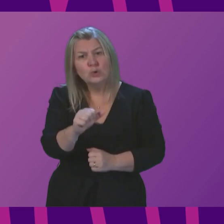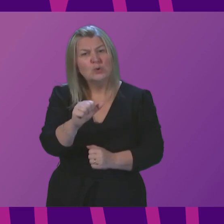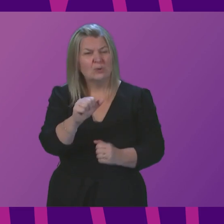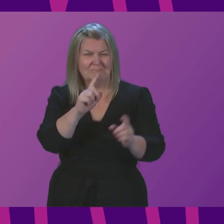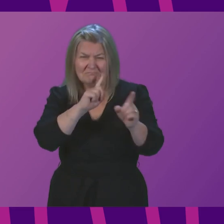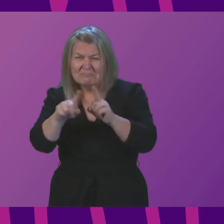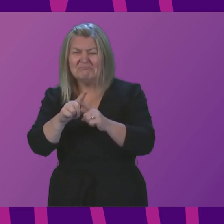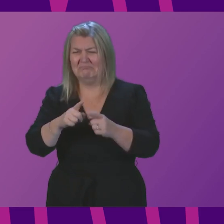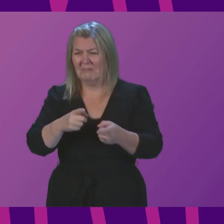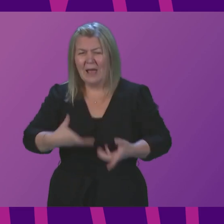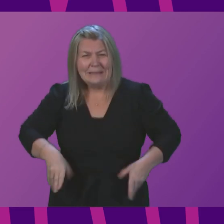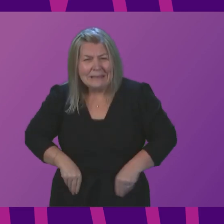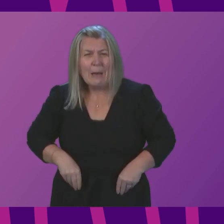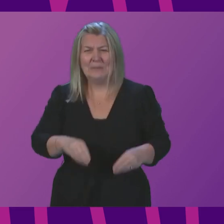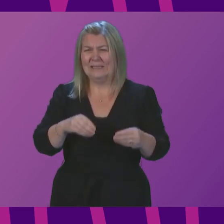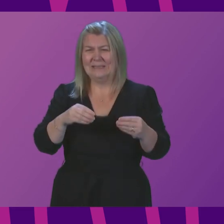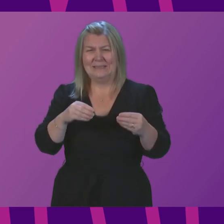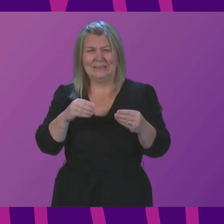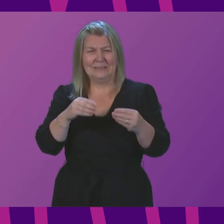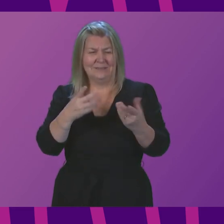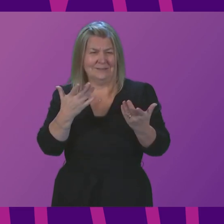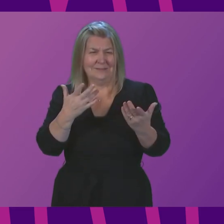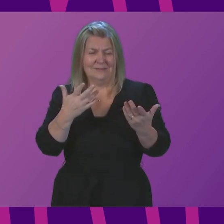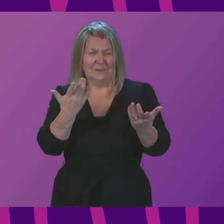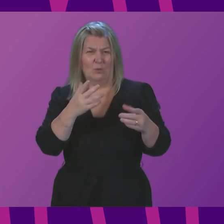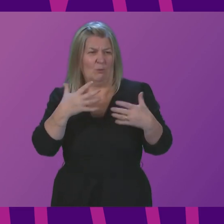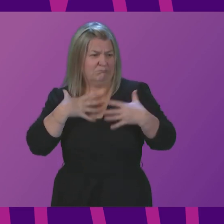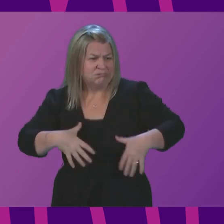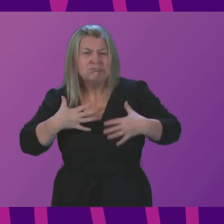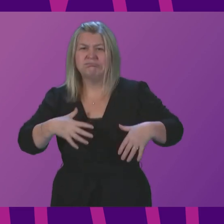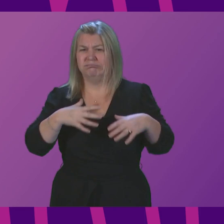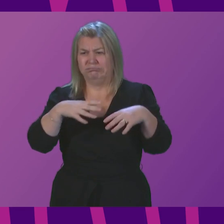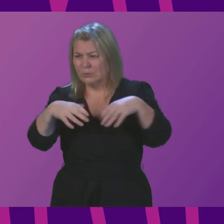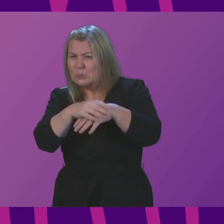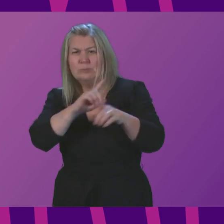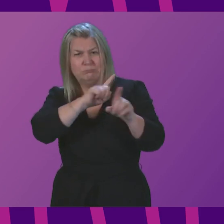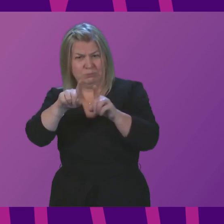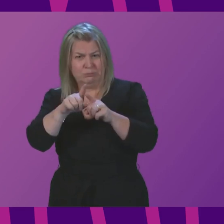period products, dog excrement and plastic packaging. Dozens of those containers were